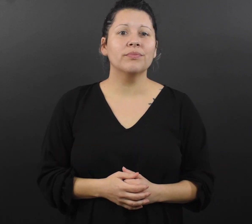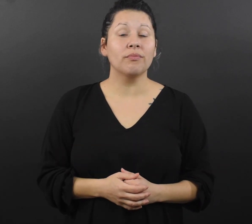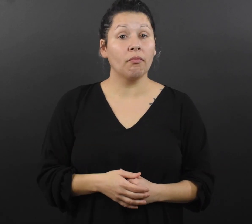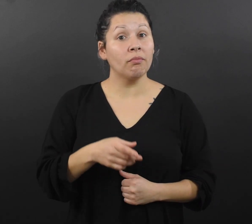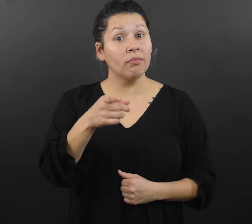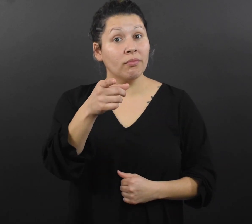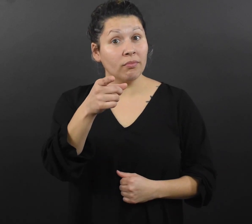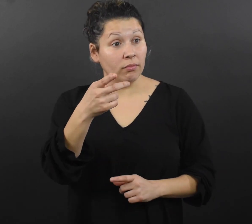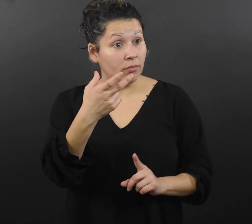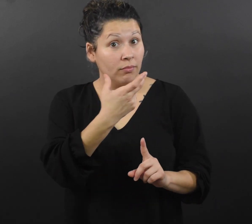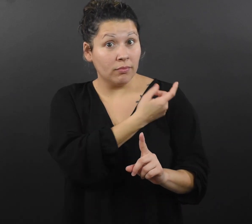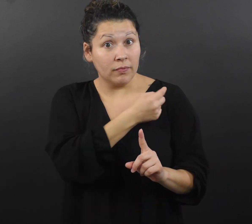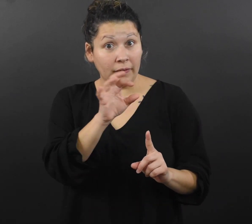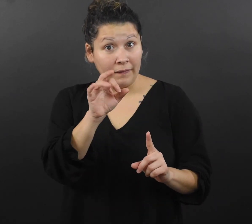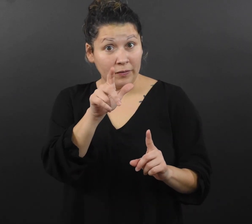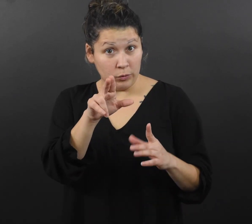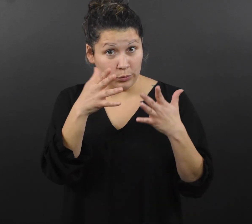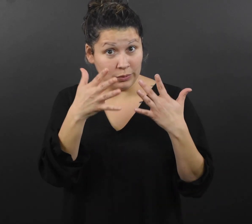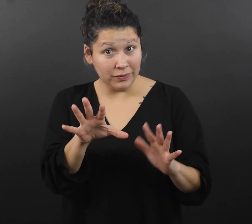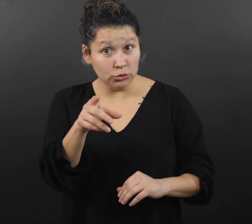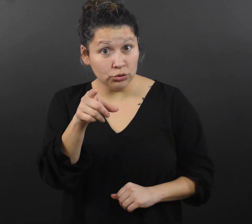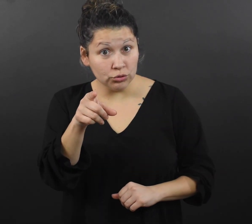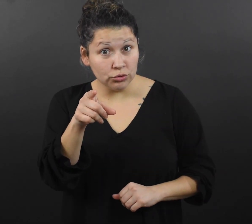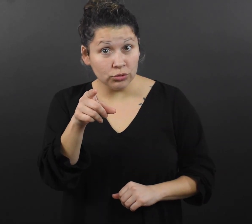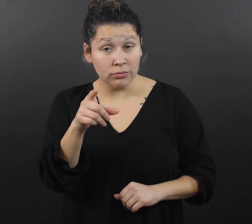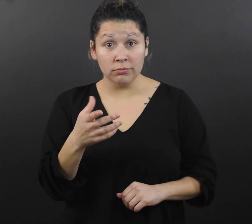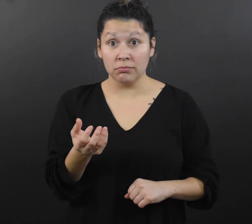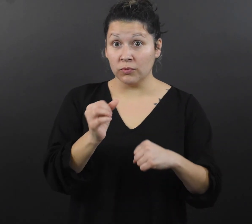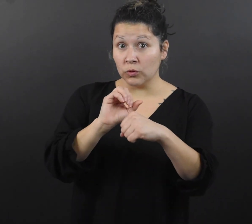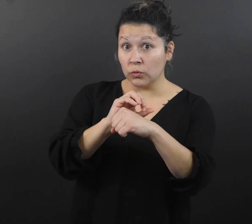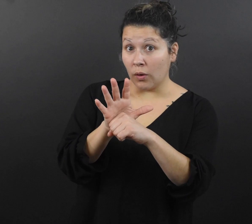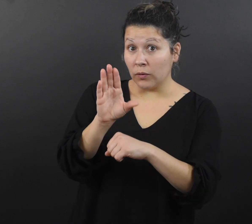Have you gotten your flu shot yet? What about your COVID-19 booster?